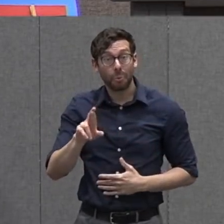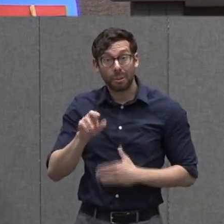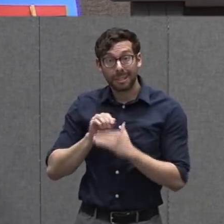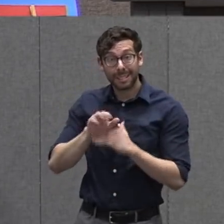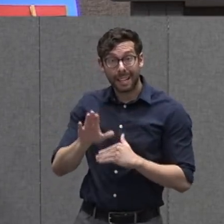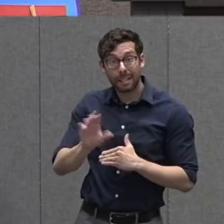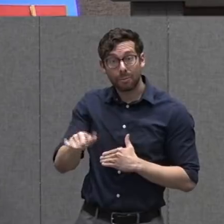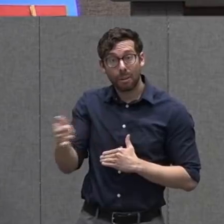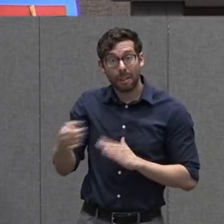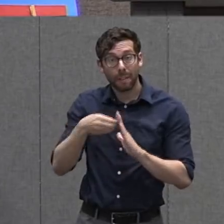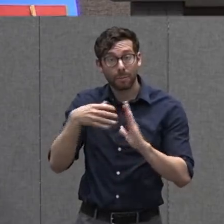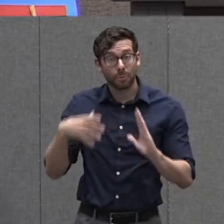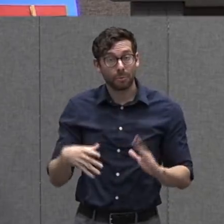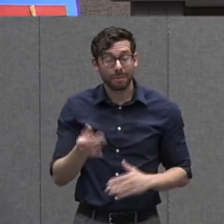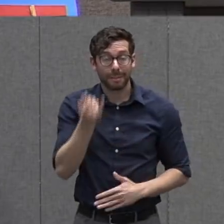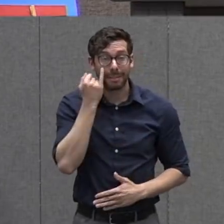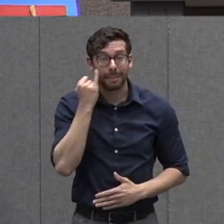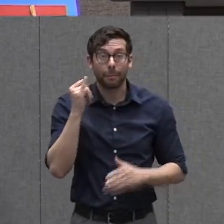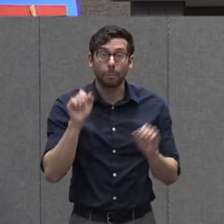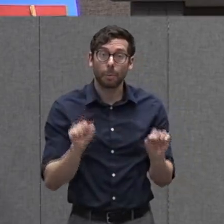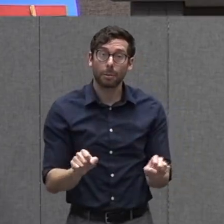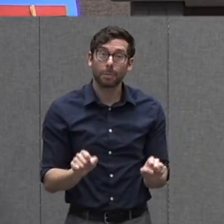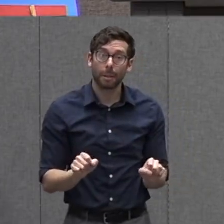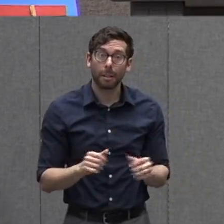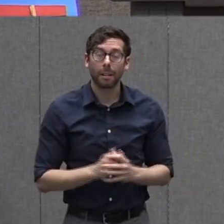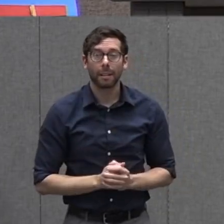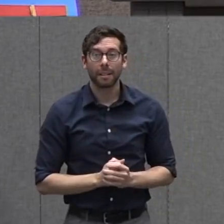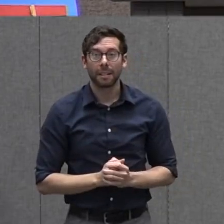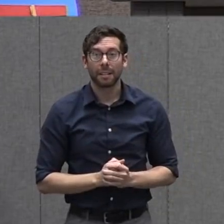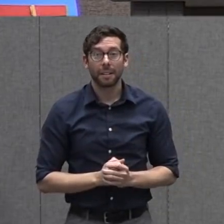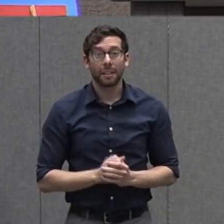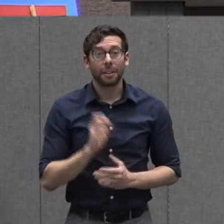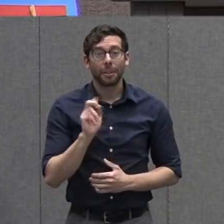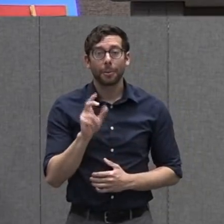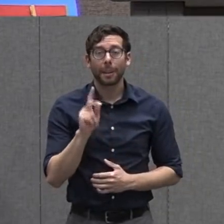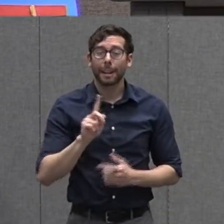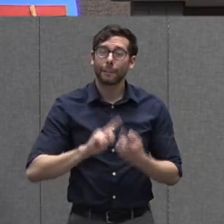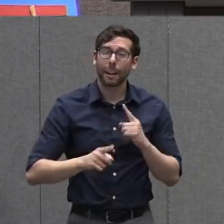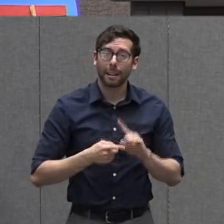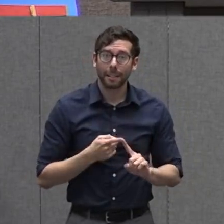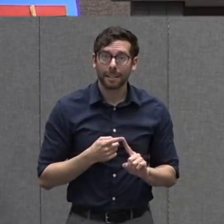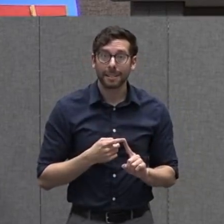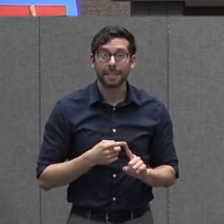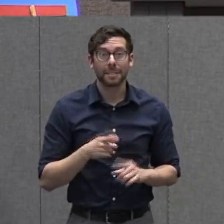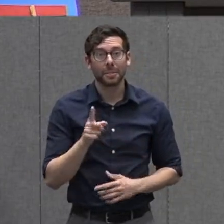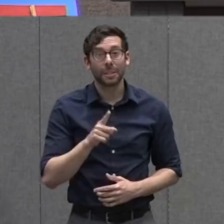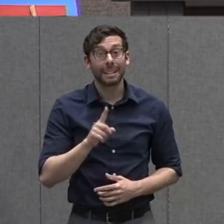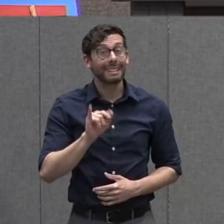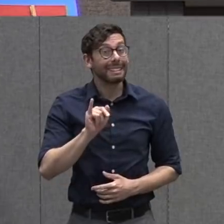All right, friends. So as you go about the world this weekend and if you're able to go for a nature walk,